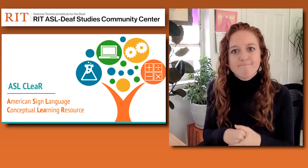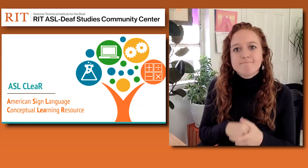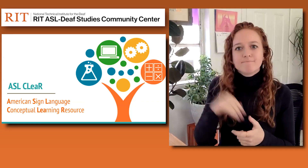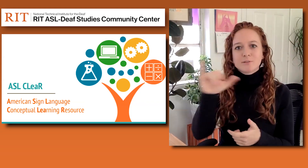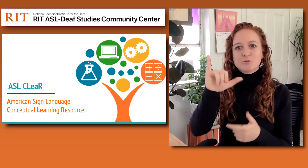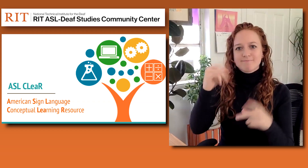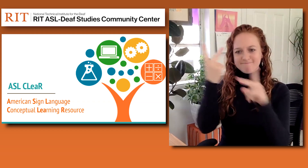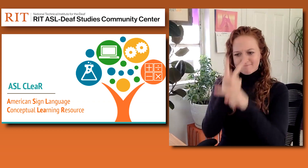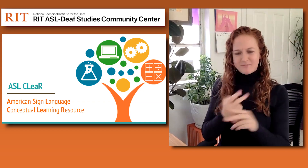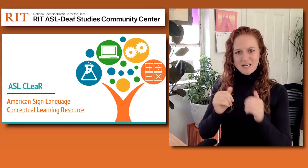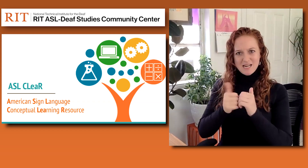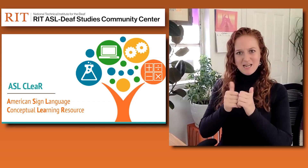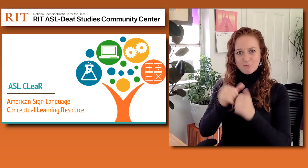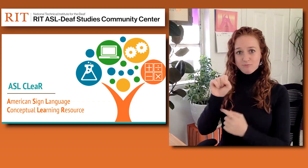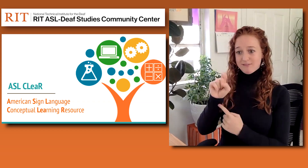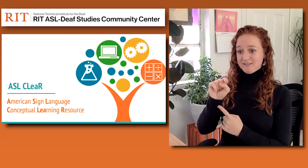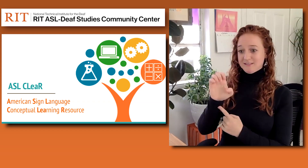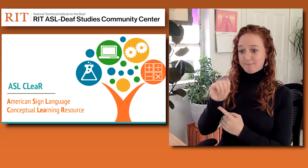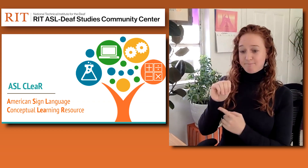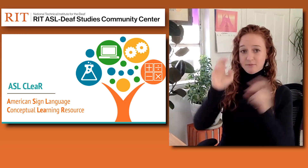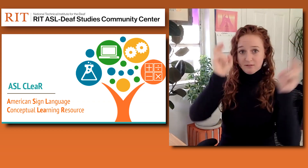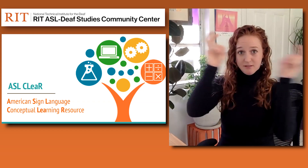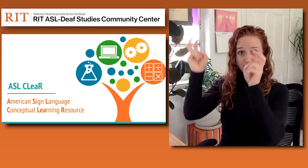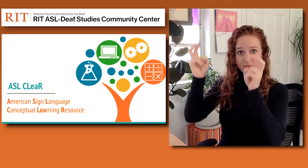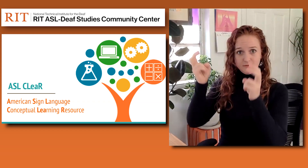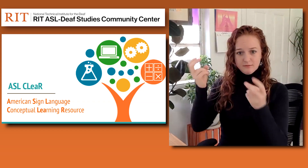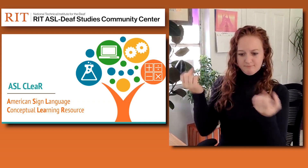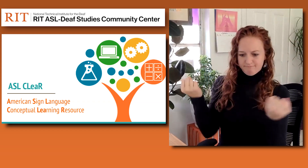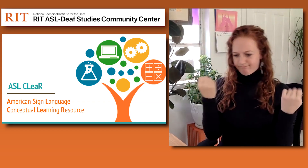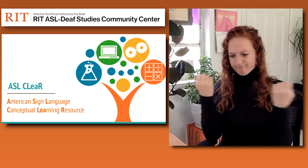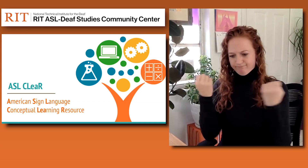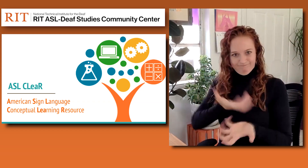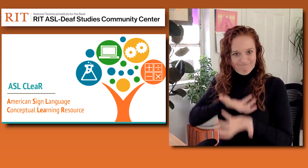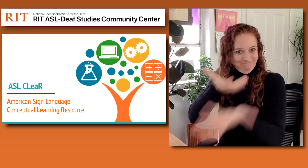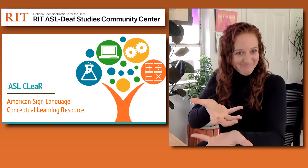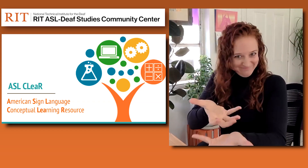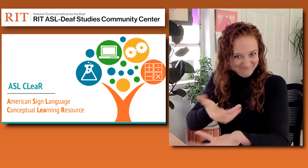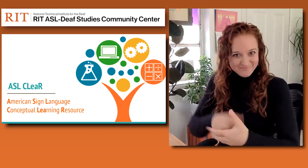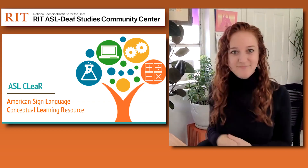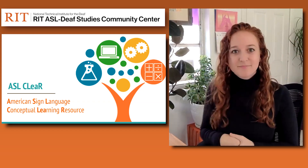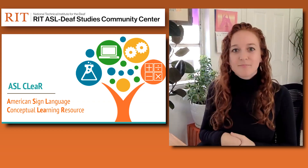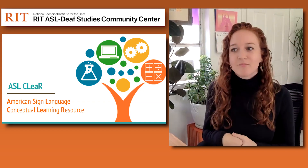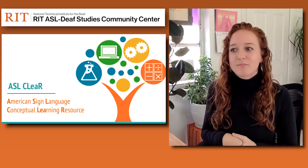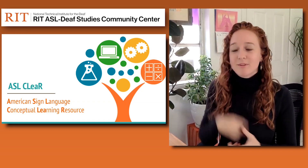It focused on developing signs for STEM topics